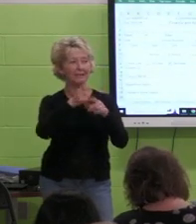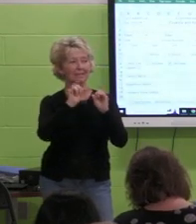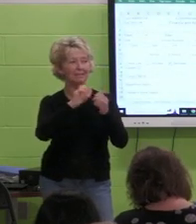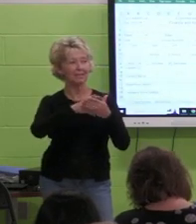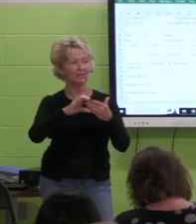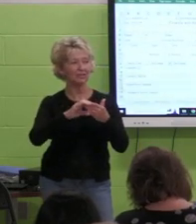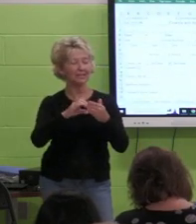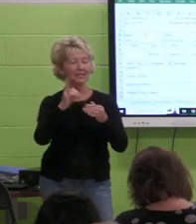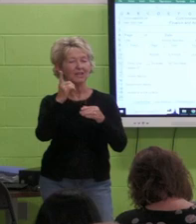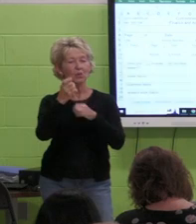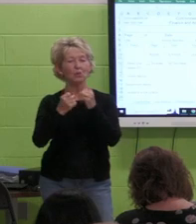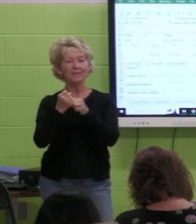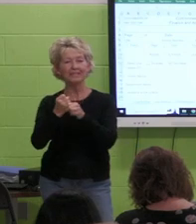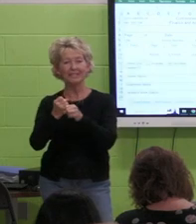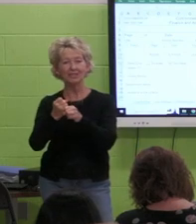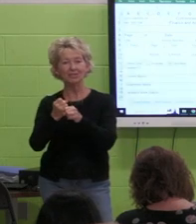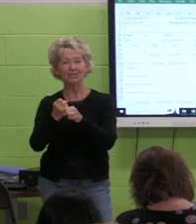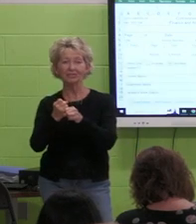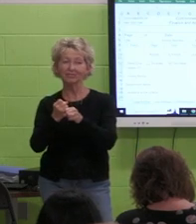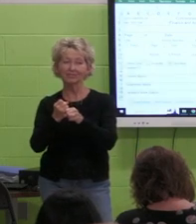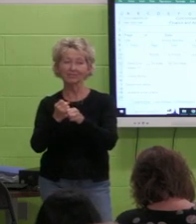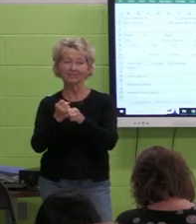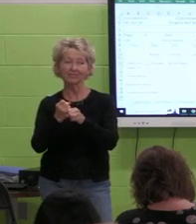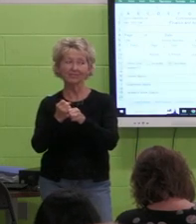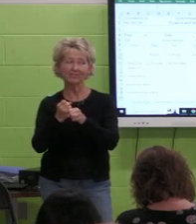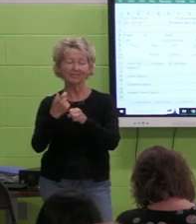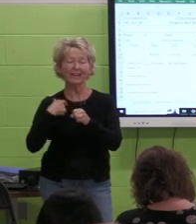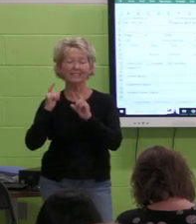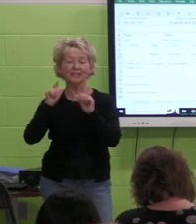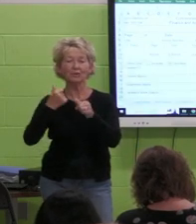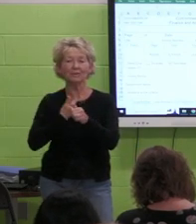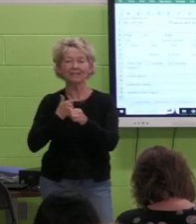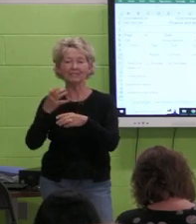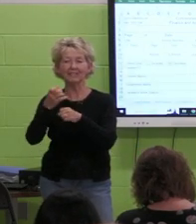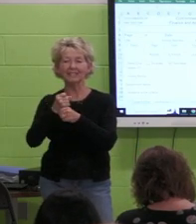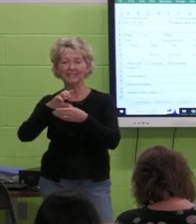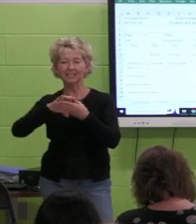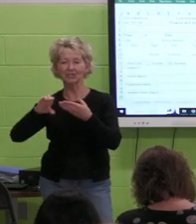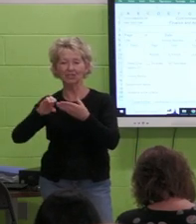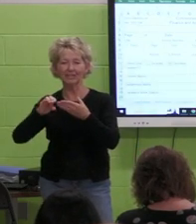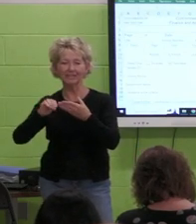year has been different so like I'm racing because I'm trying to understand it so if we could have I